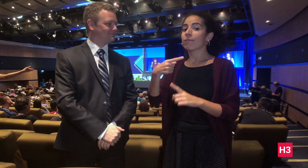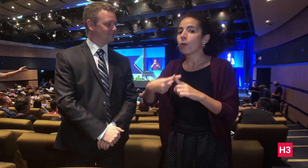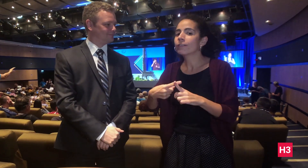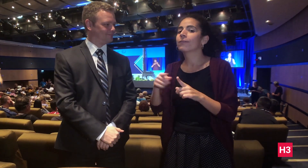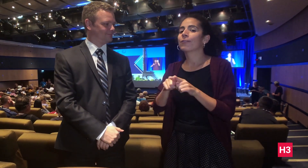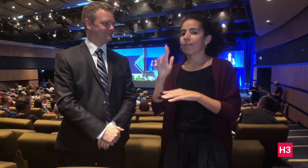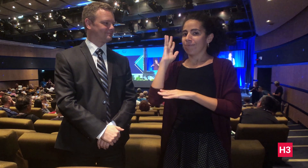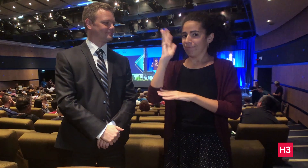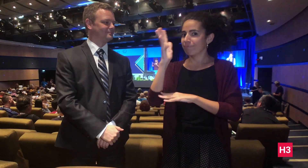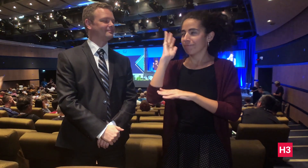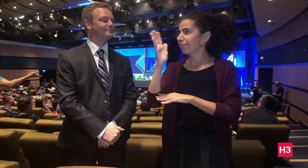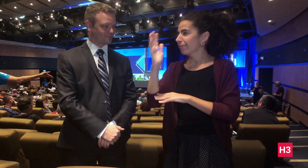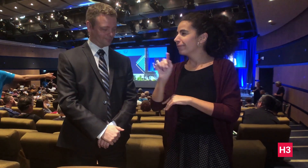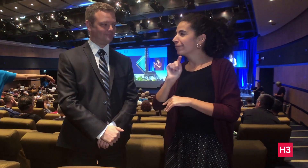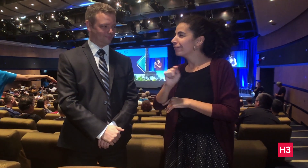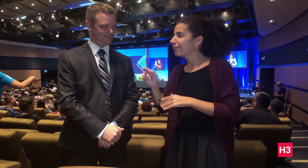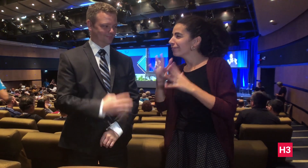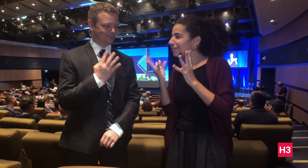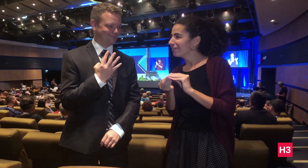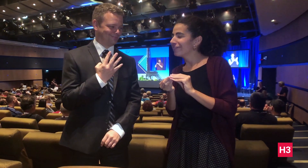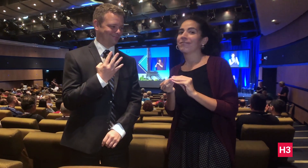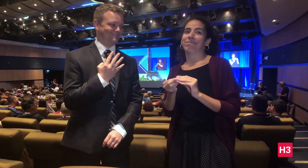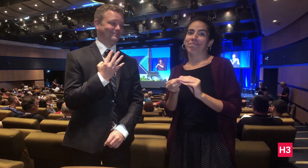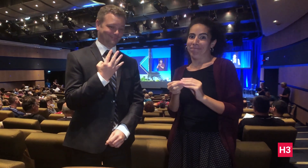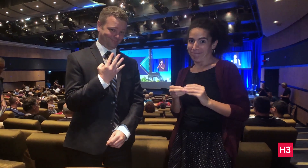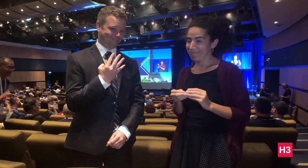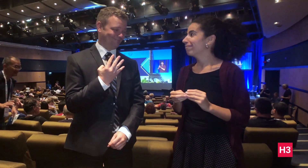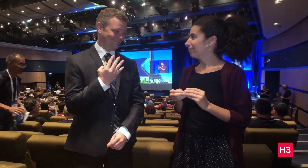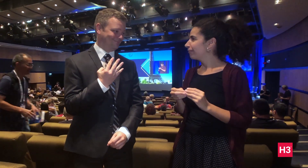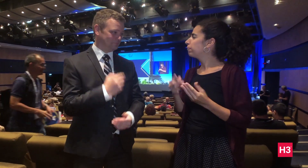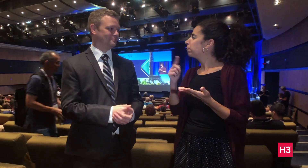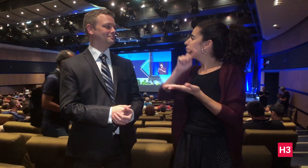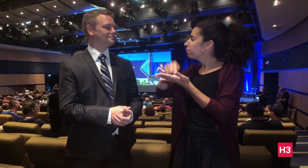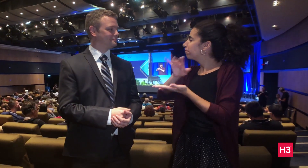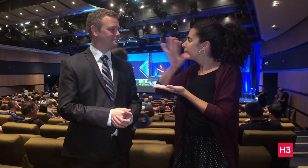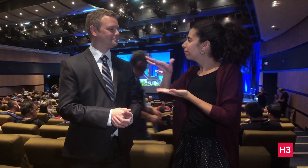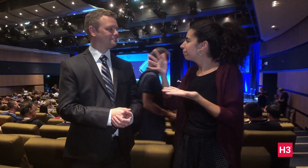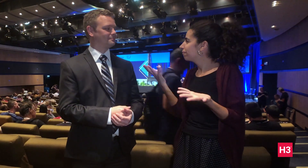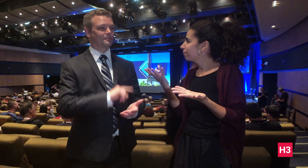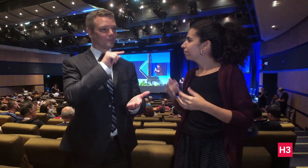Not only did you attend World Congress, but you also gave presentations. How many altogether? Four. Where?